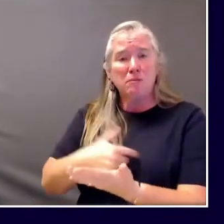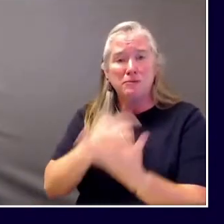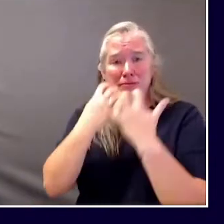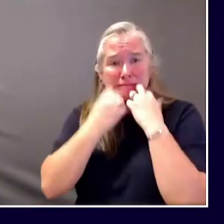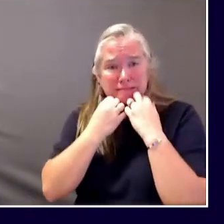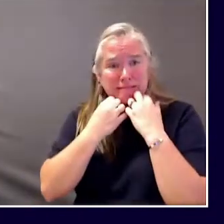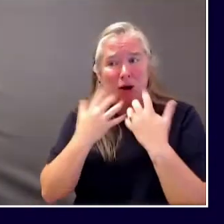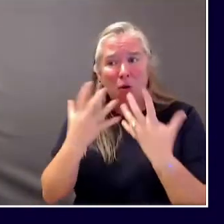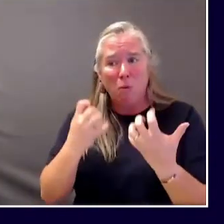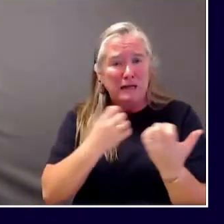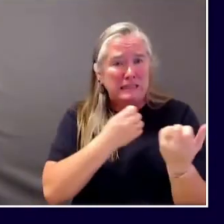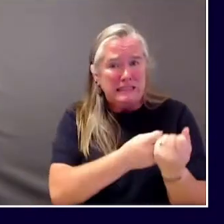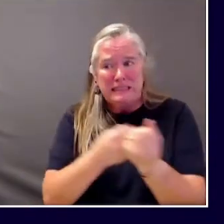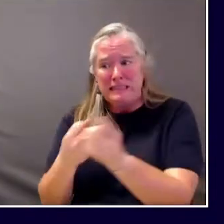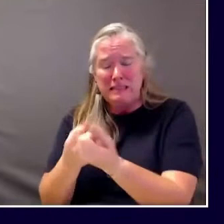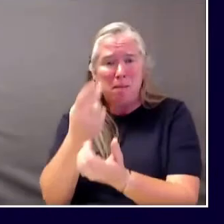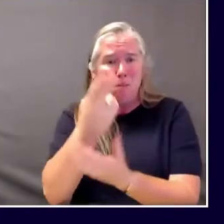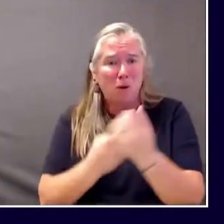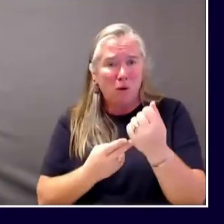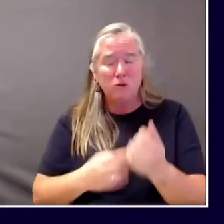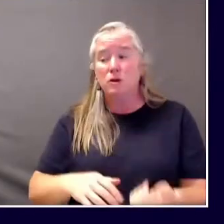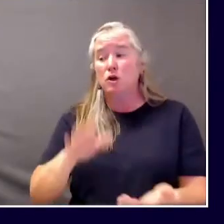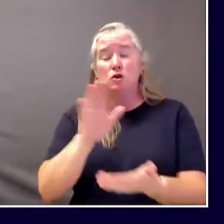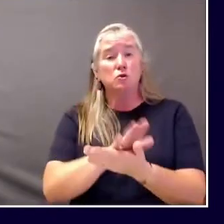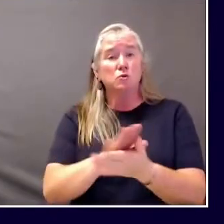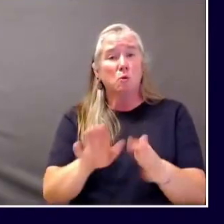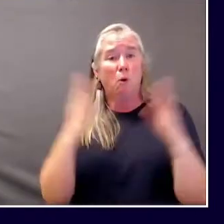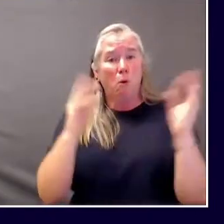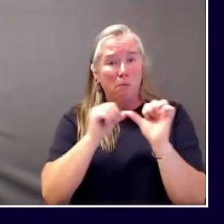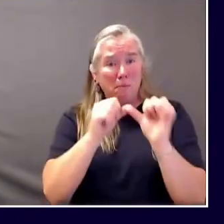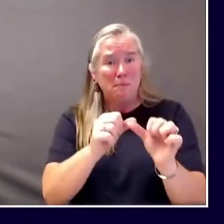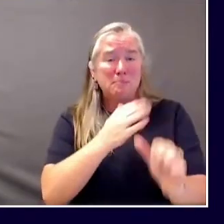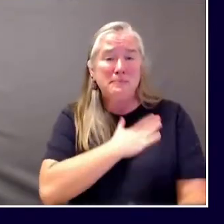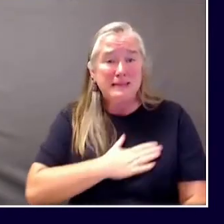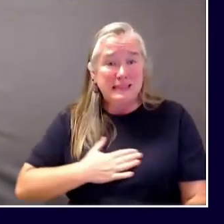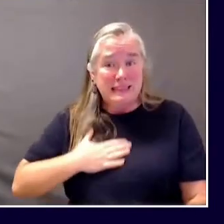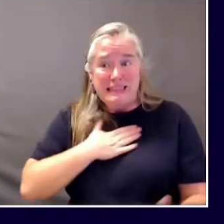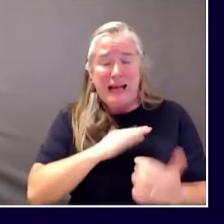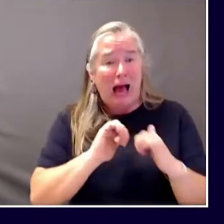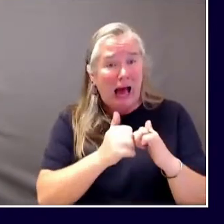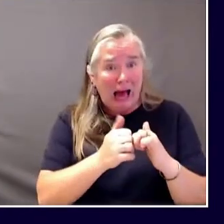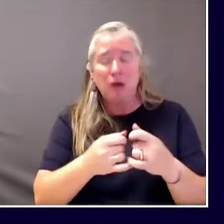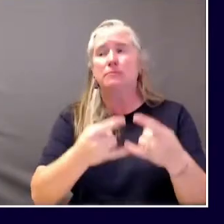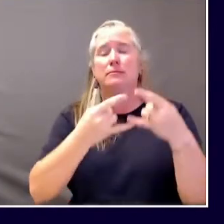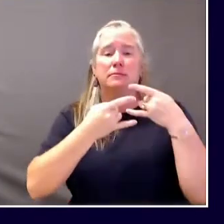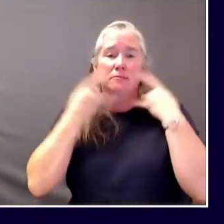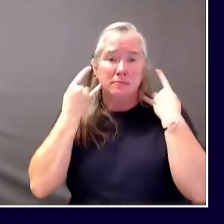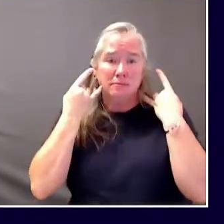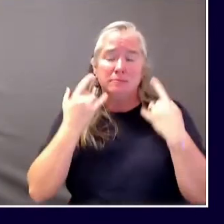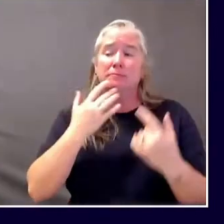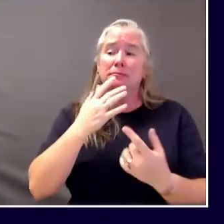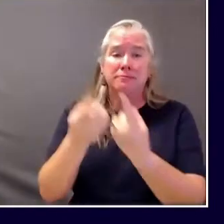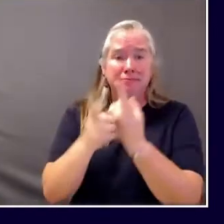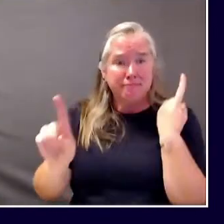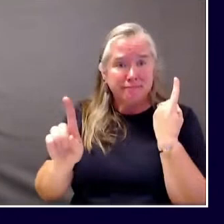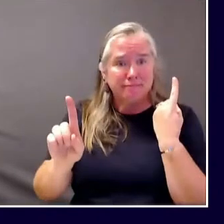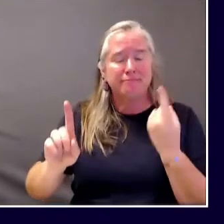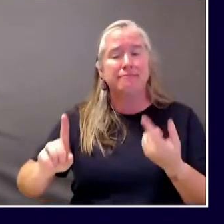and our ability to click keep the classroom doors open in